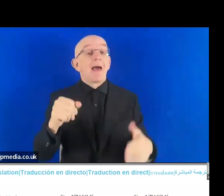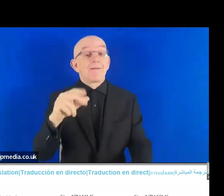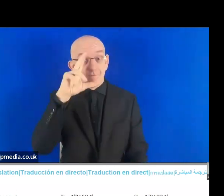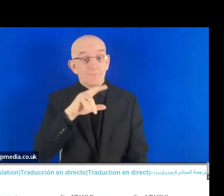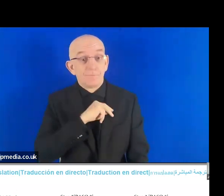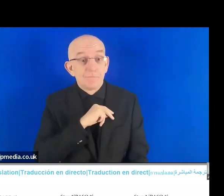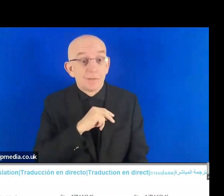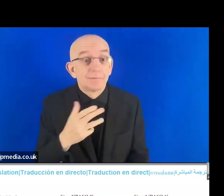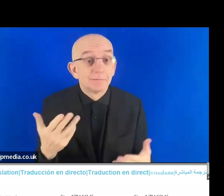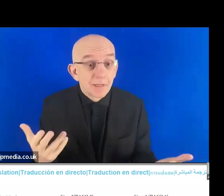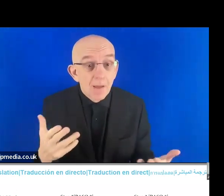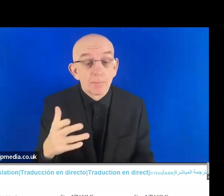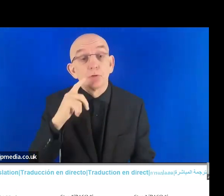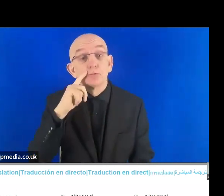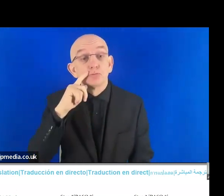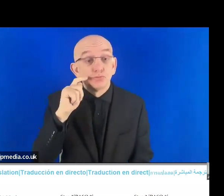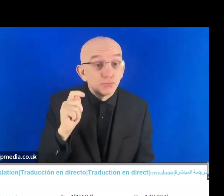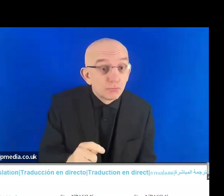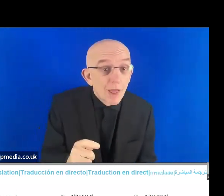Then you just apply and it should be working.